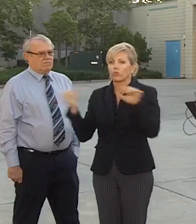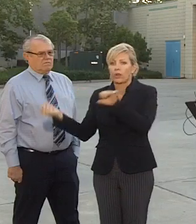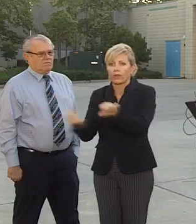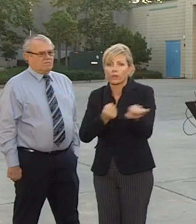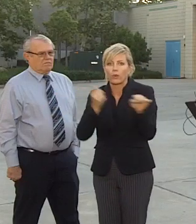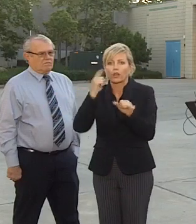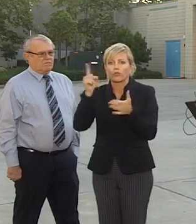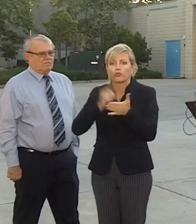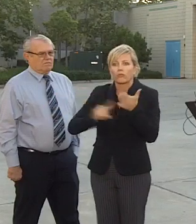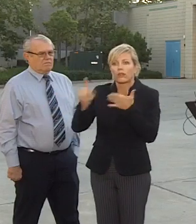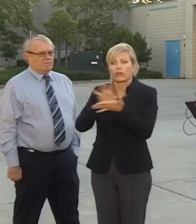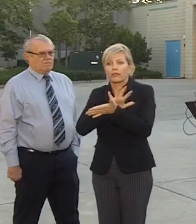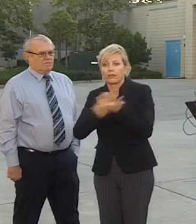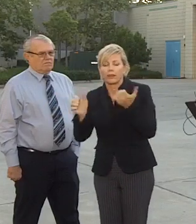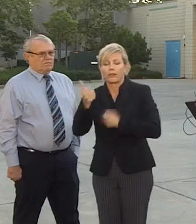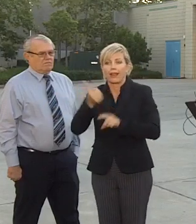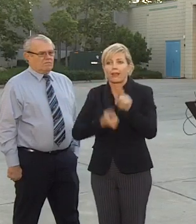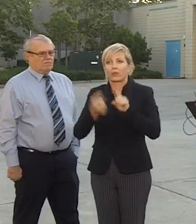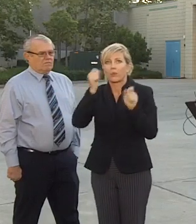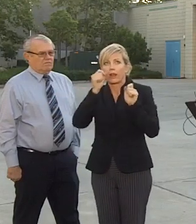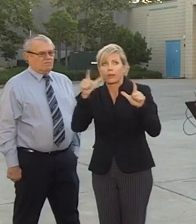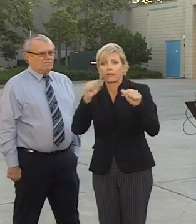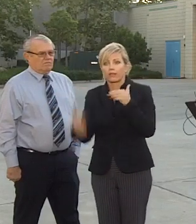that's probably every waking up this morning but I want to go to my house